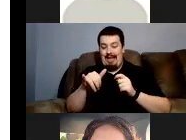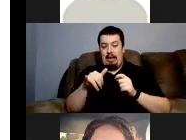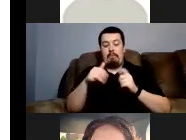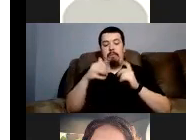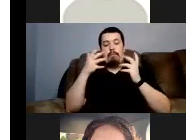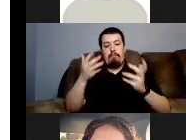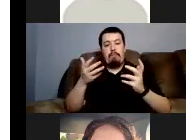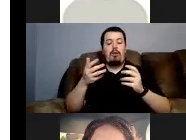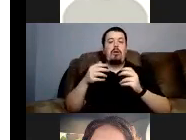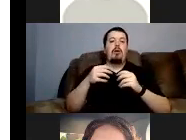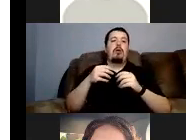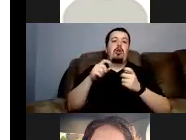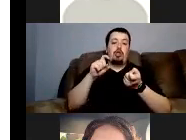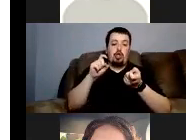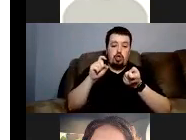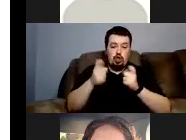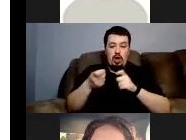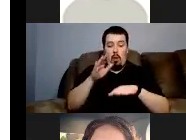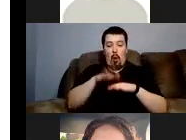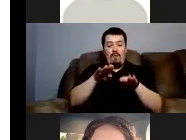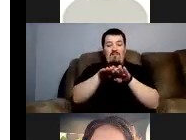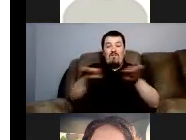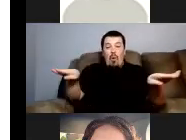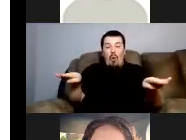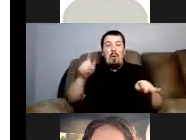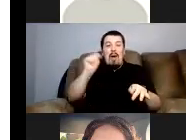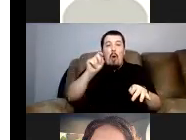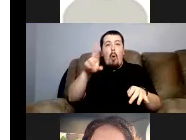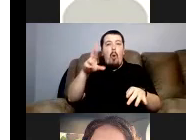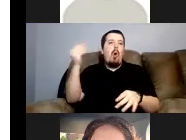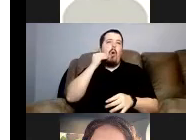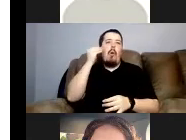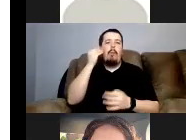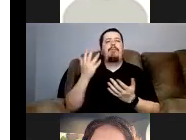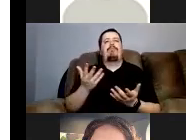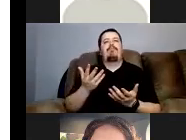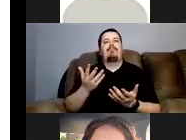you know change your loved one on the floor of a bathroom or you go home and those aren't great